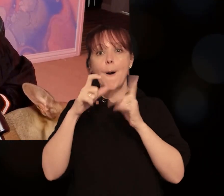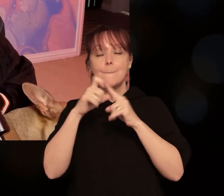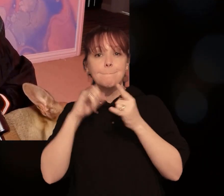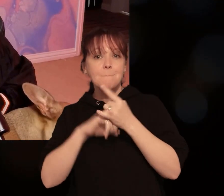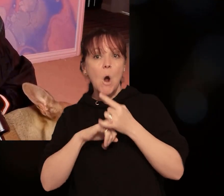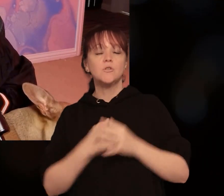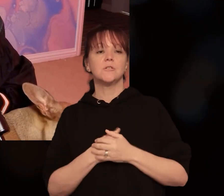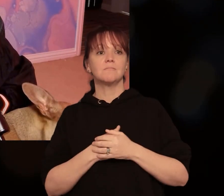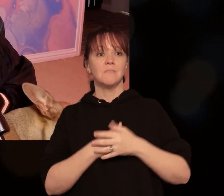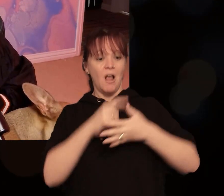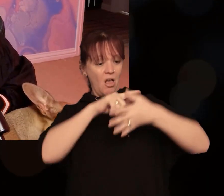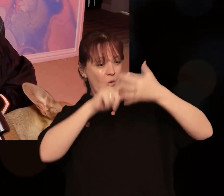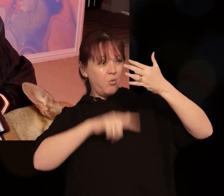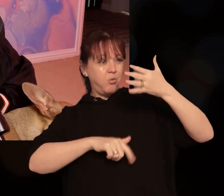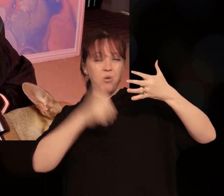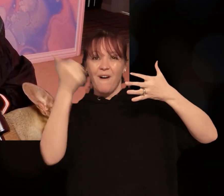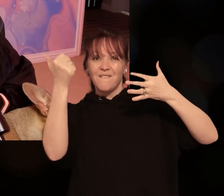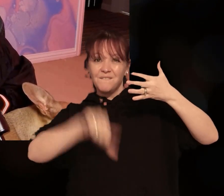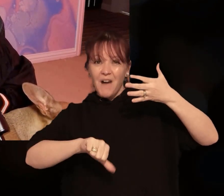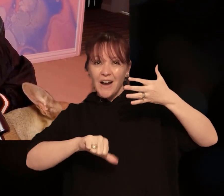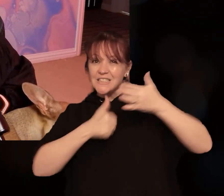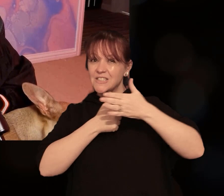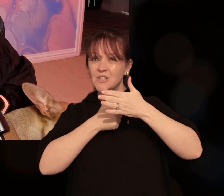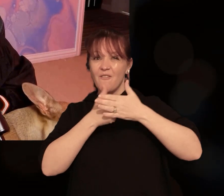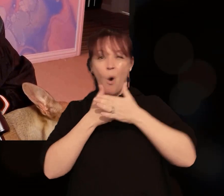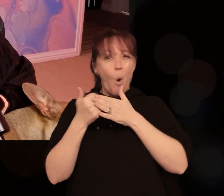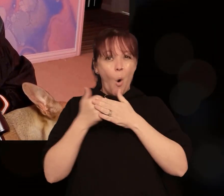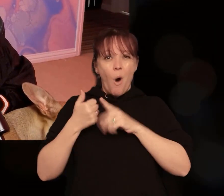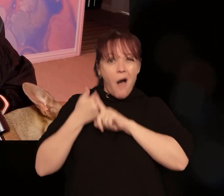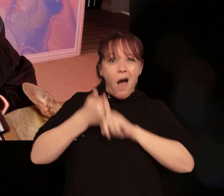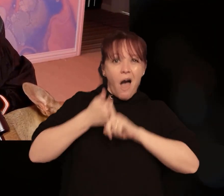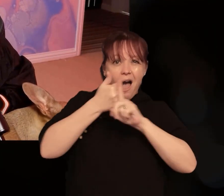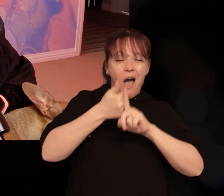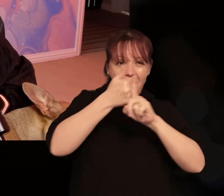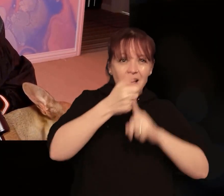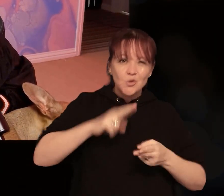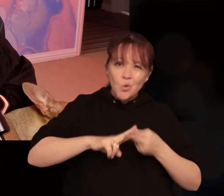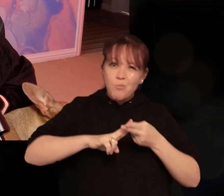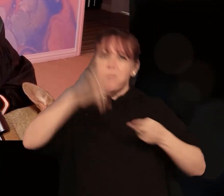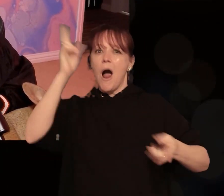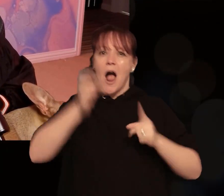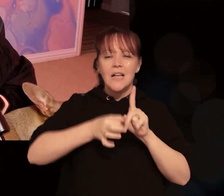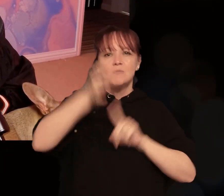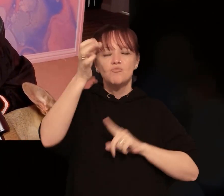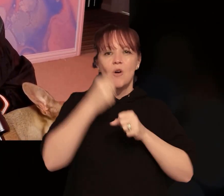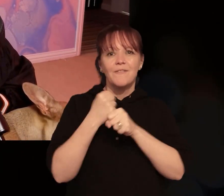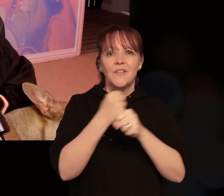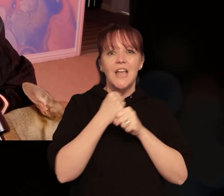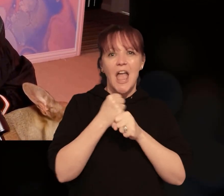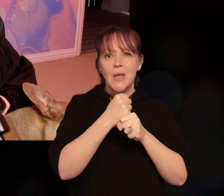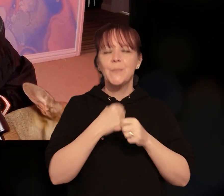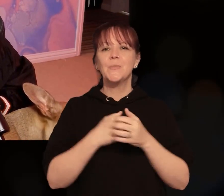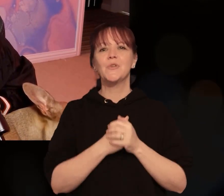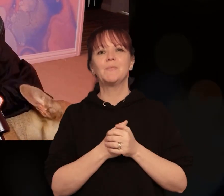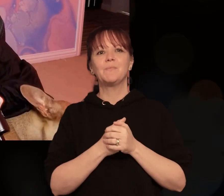The finalists have all done a tremendous amount to push their respective games forward. The improvements to all of them are really impressive in both depth and breadth.